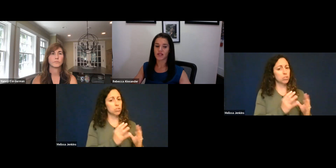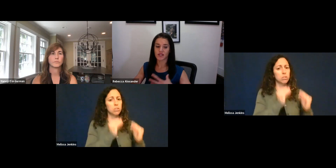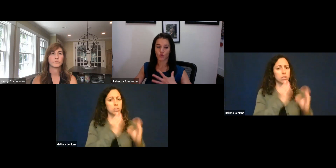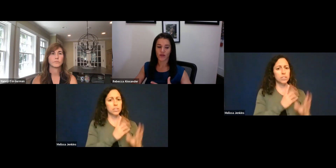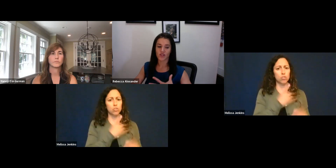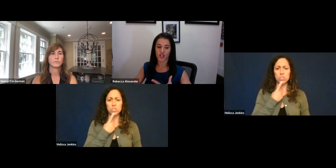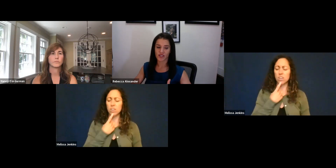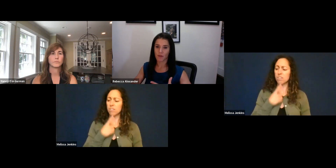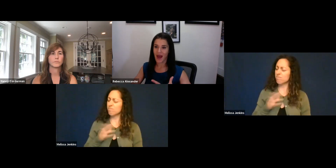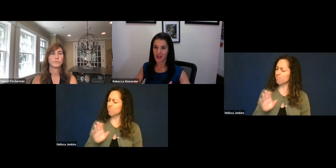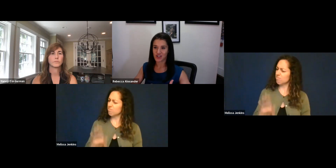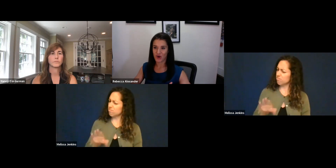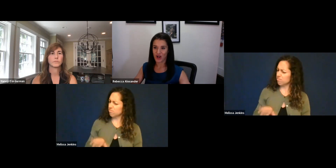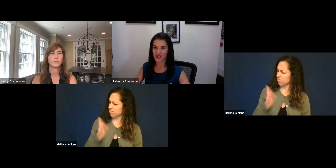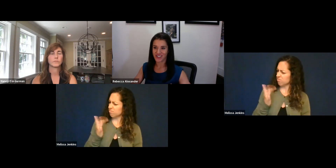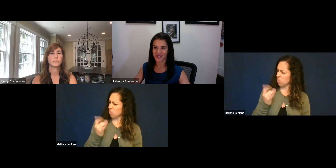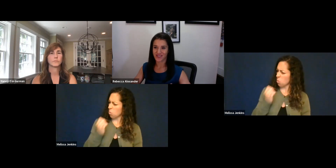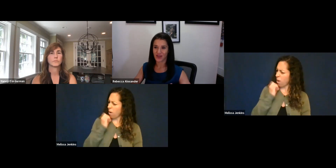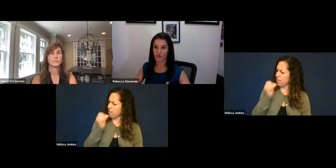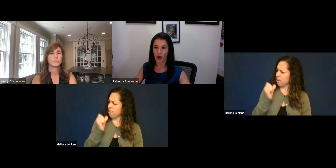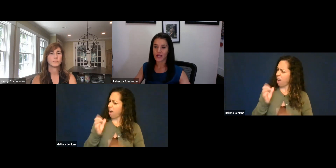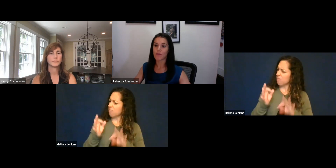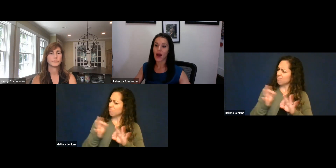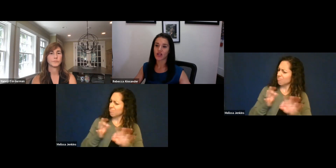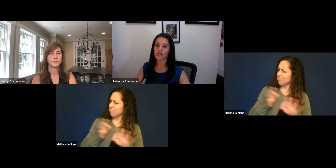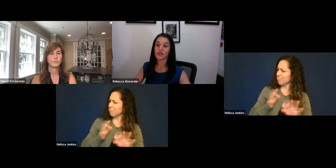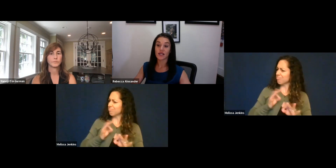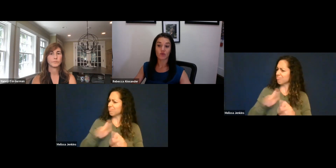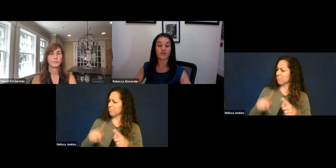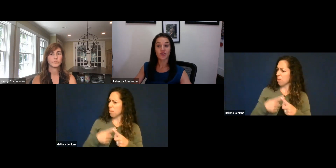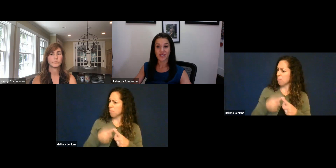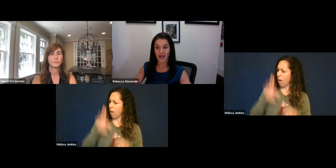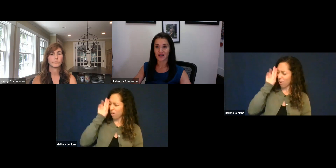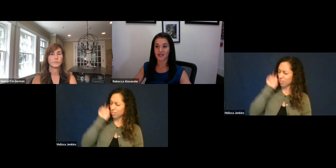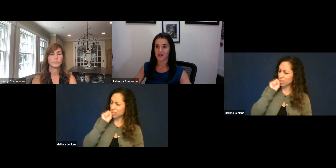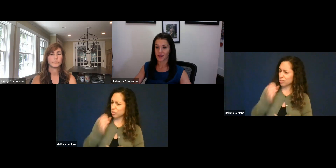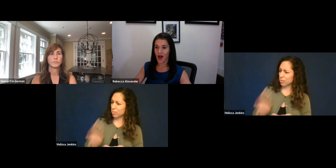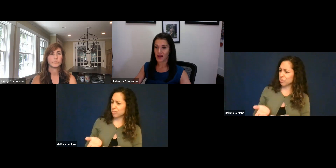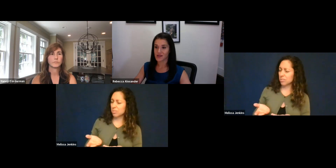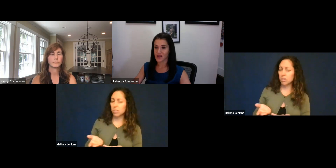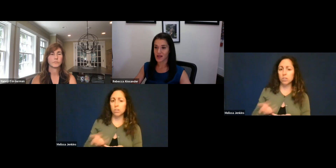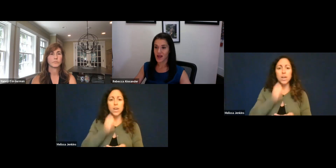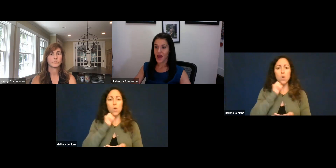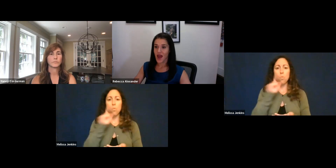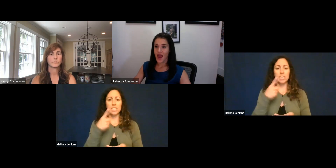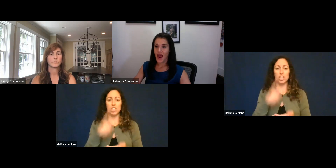Because it wasn't just a passion project, a writing about it. It was presenting to the class.